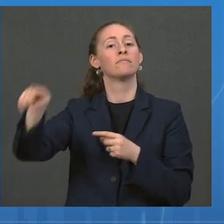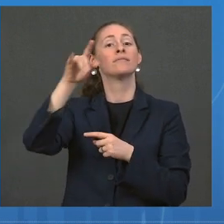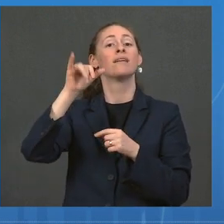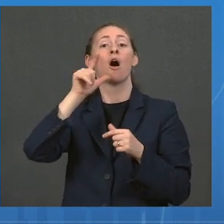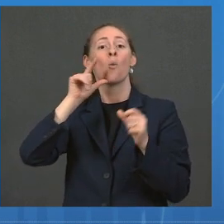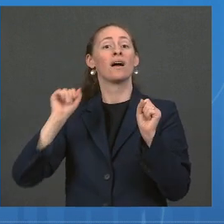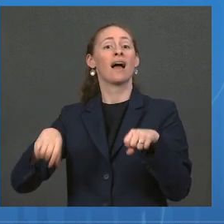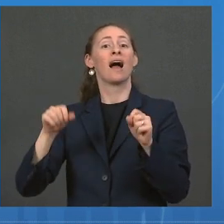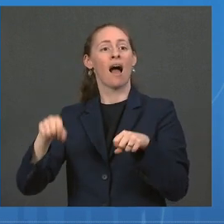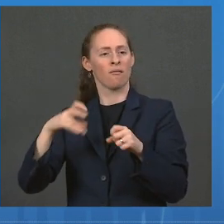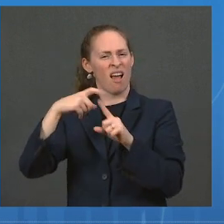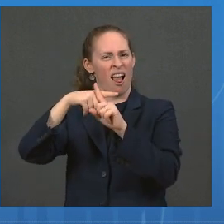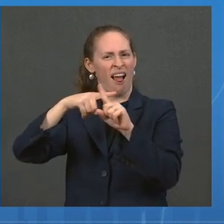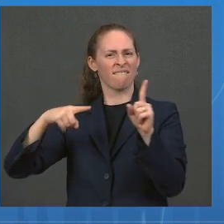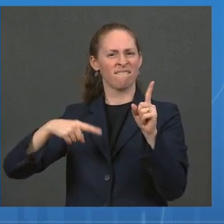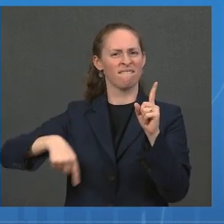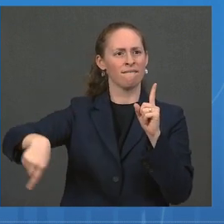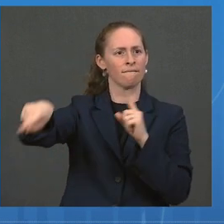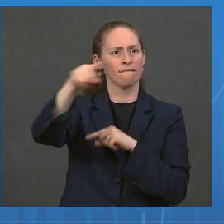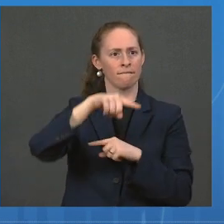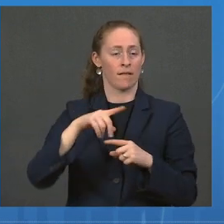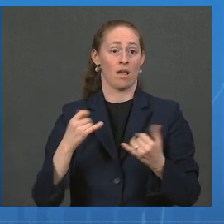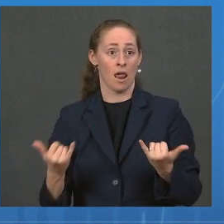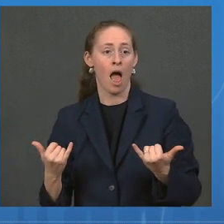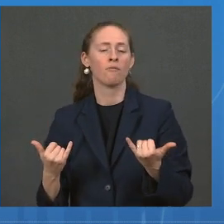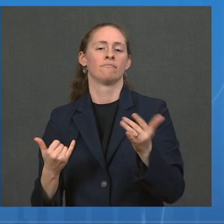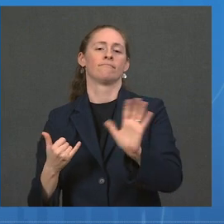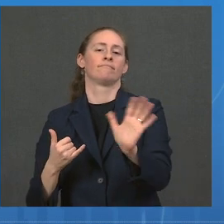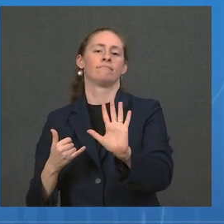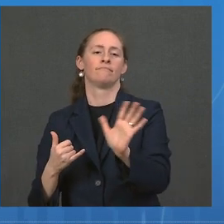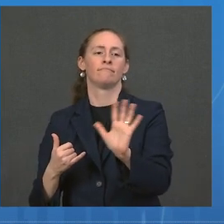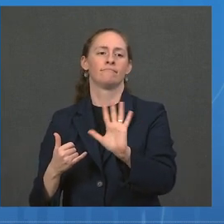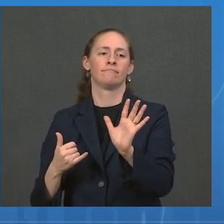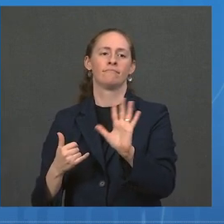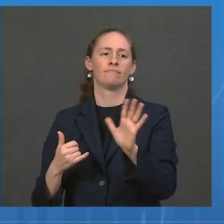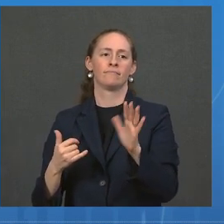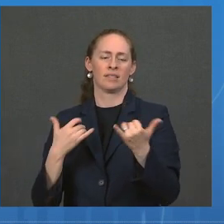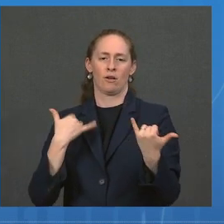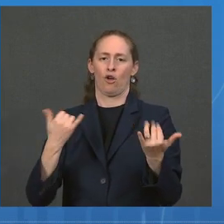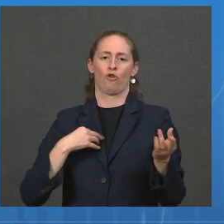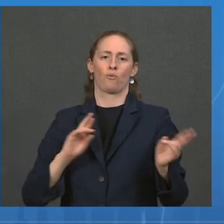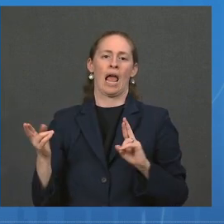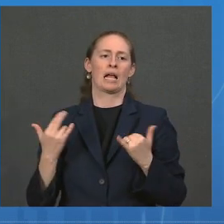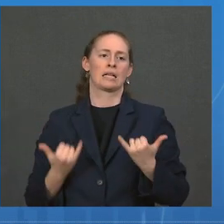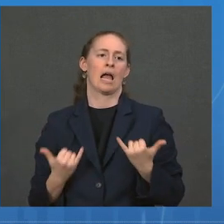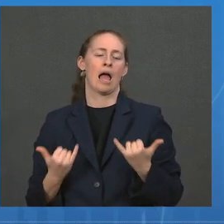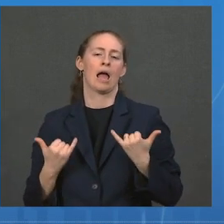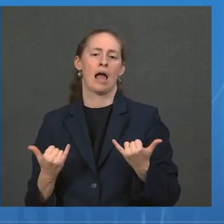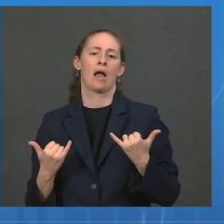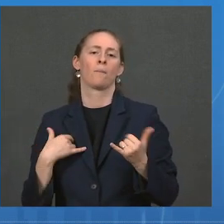So, we'll be doing all of that up front with millions of more doses each week. So, we're in very, very good shape here.